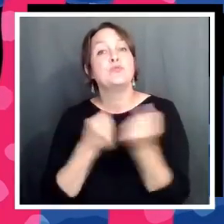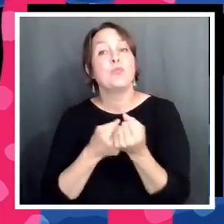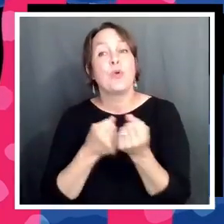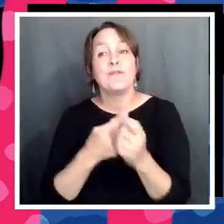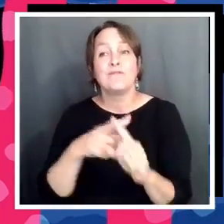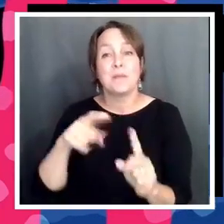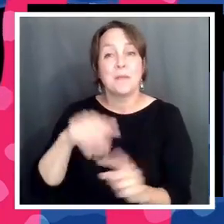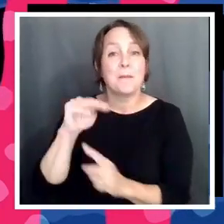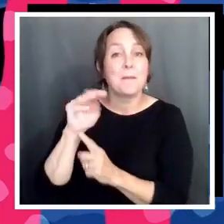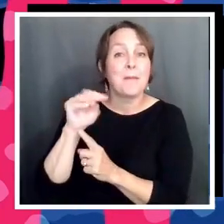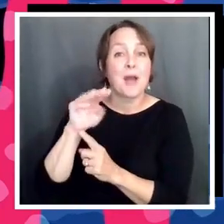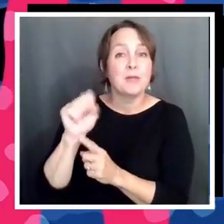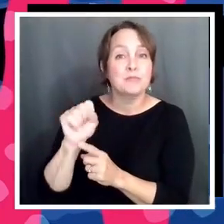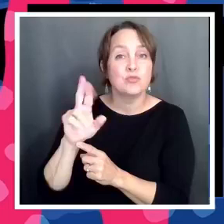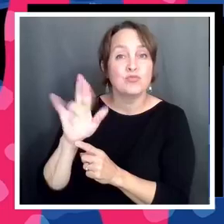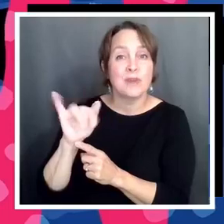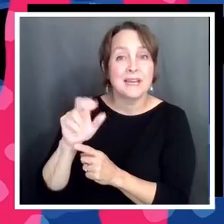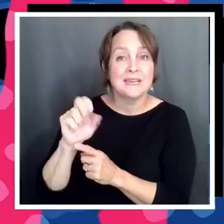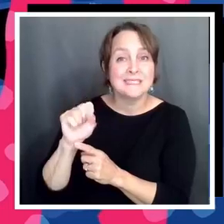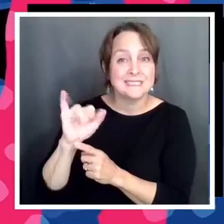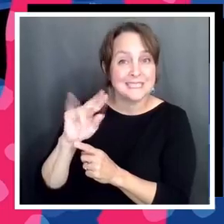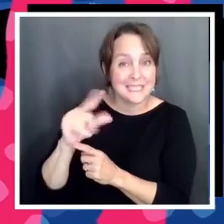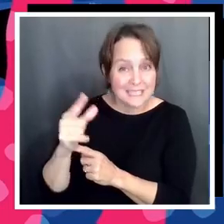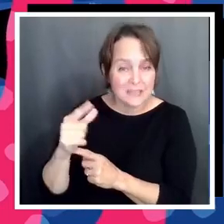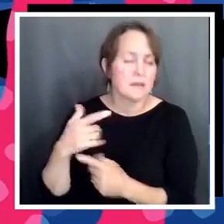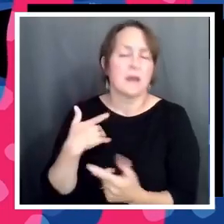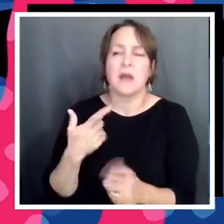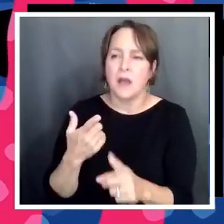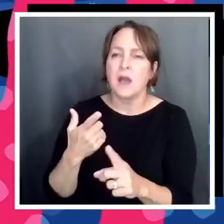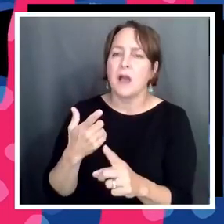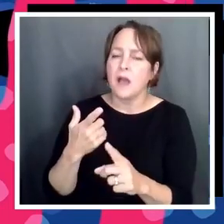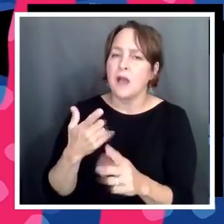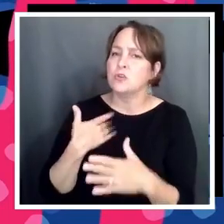DIFFICULTIES THAT WE WERE GOING